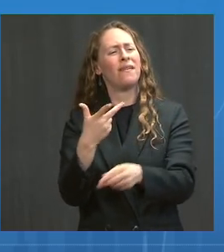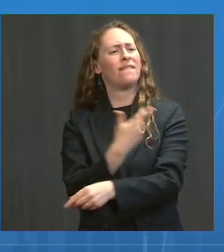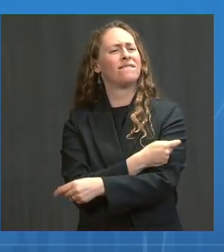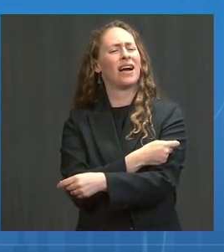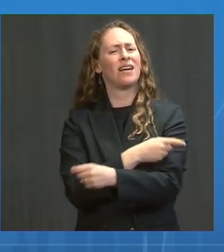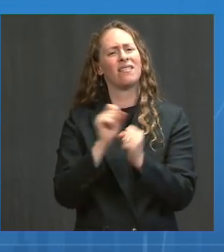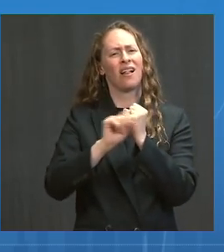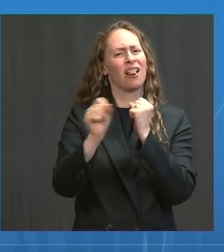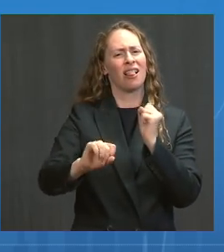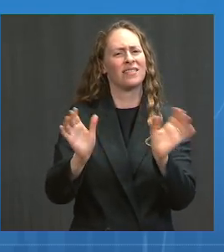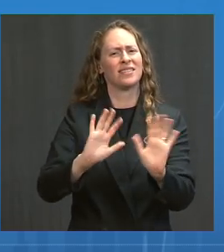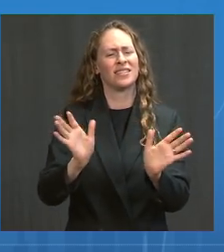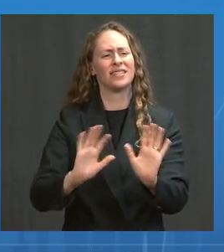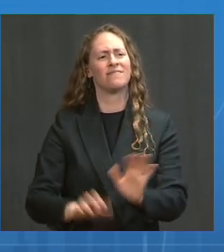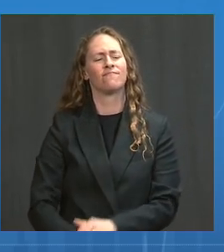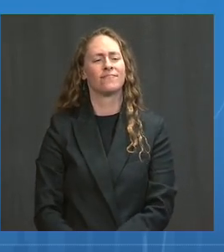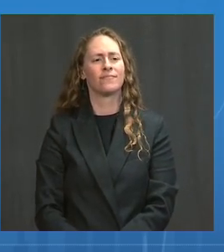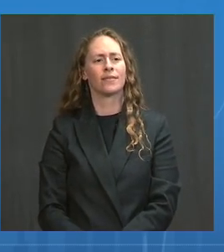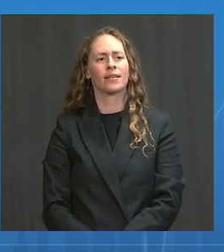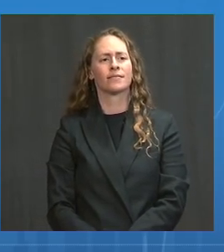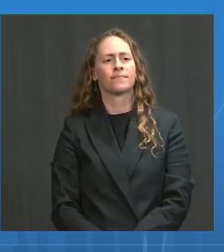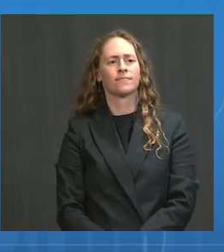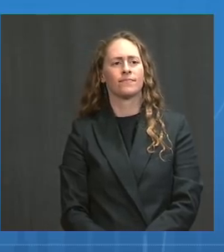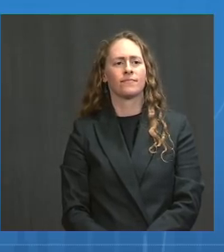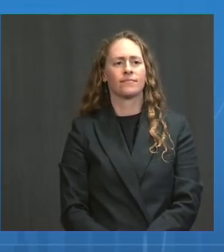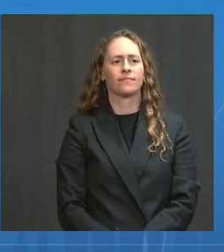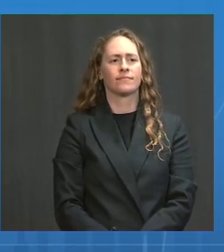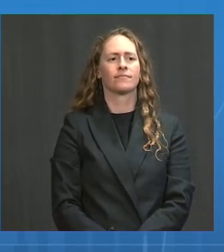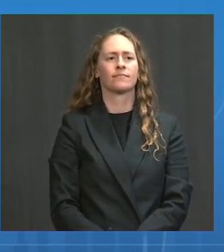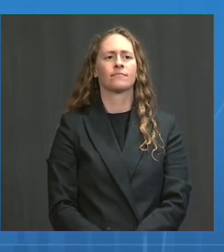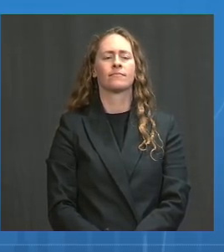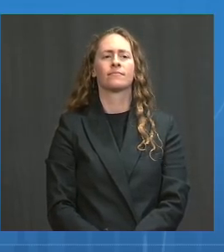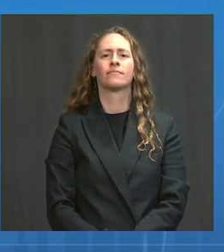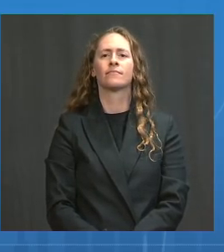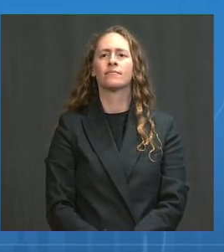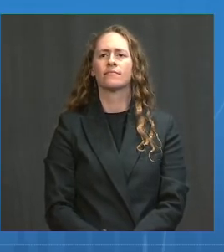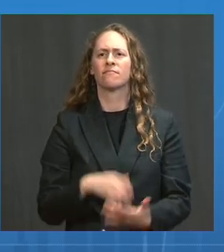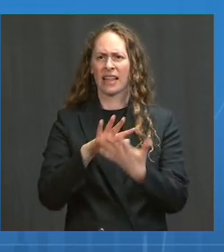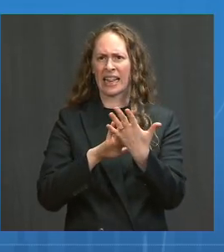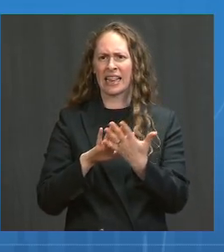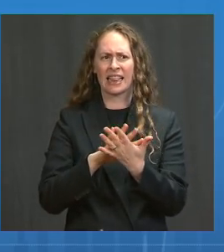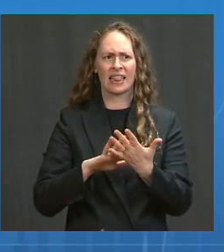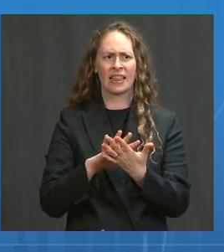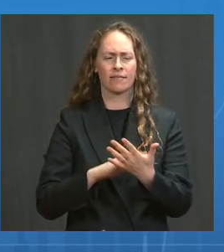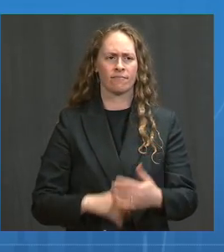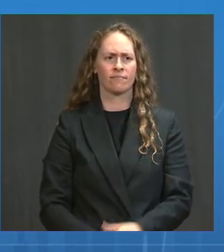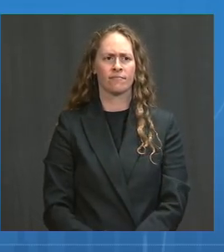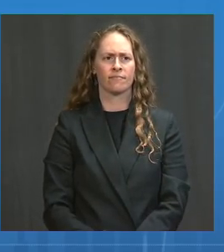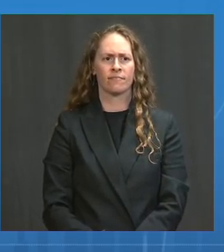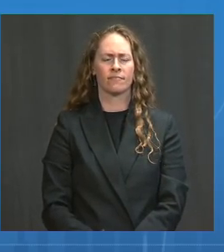As we prepare to celebrate Independence Day, I want to remind those who remain unvaccinated